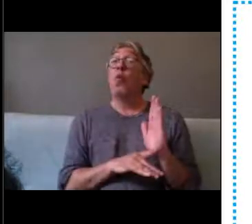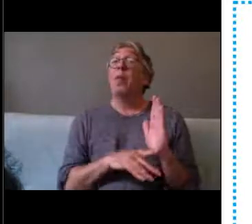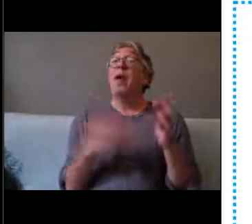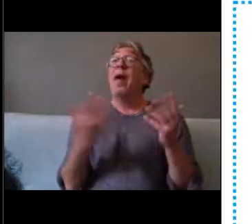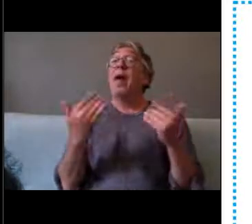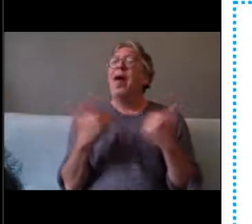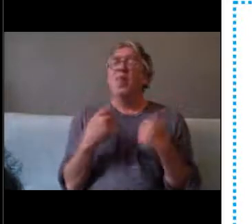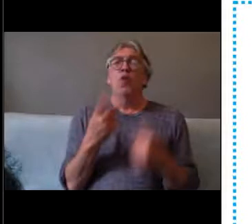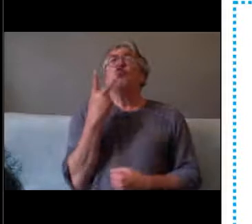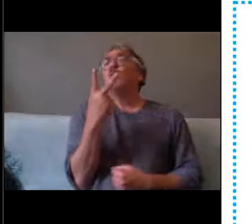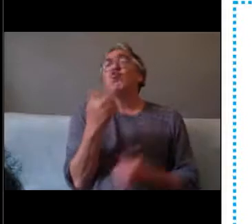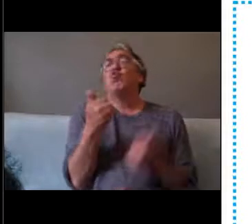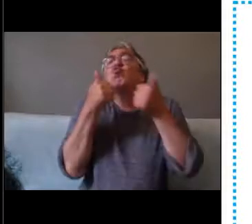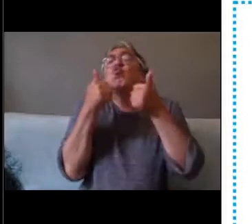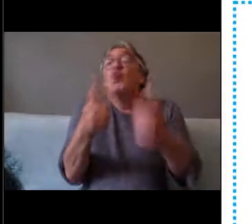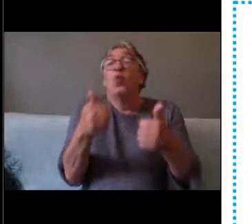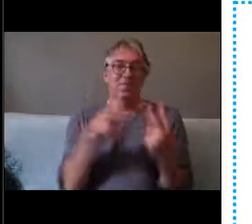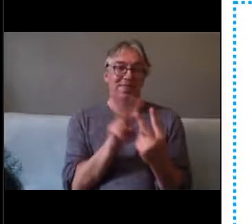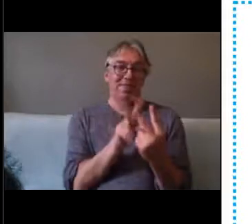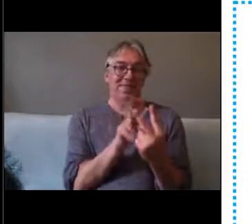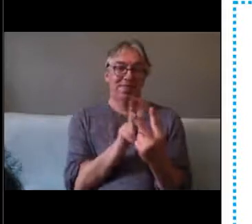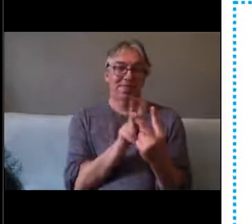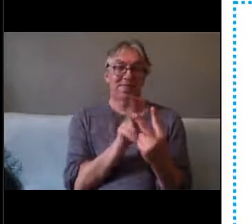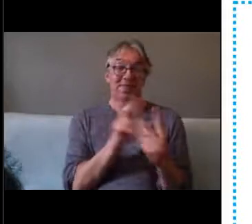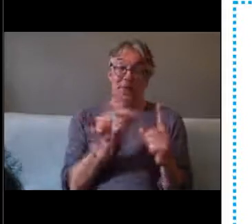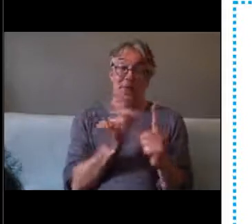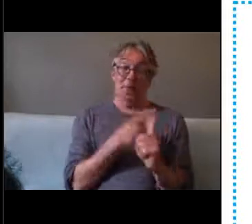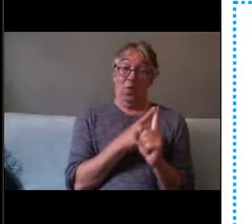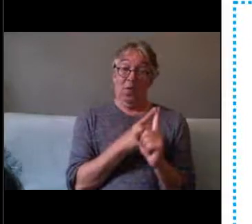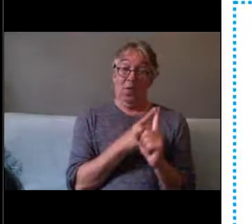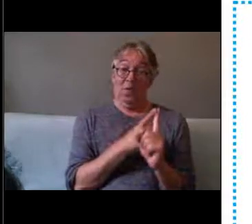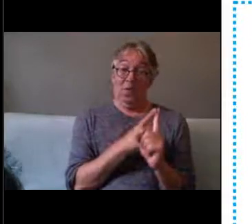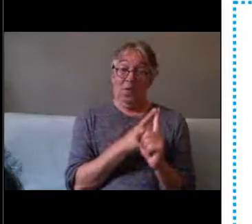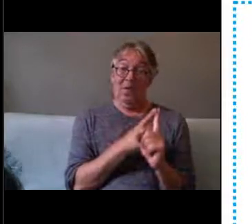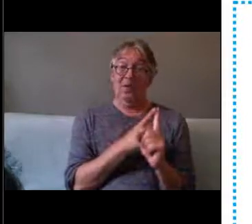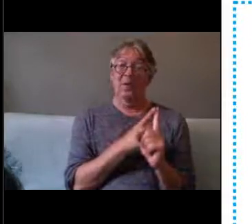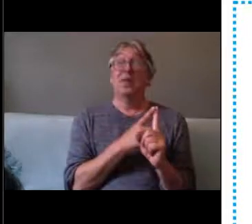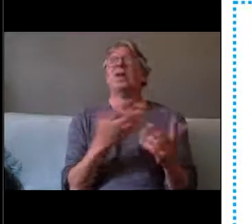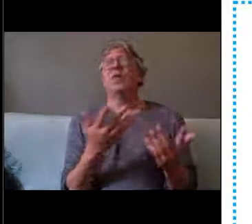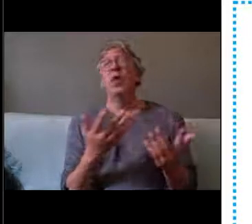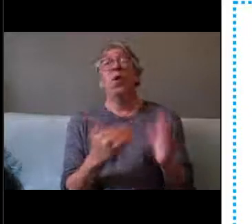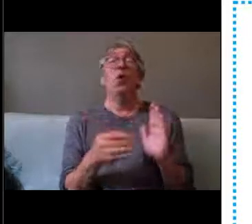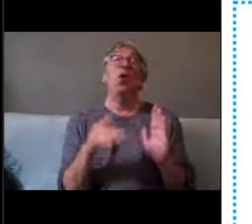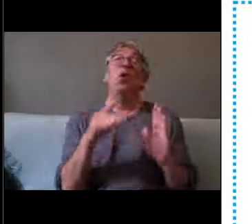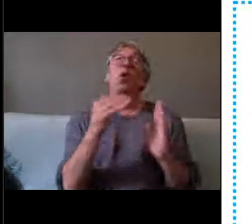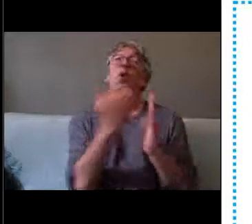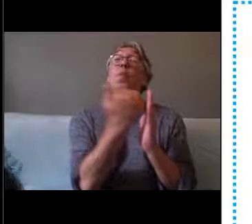One that although it's a volunteer programme